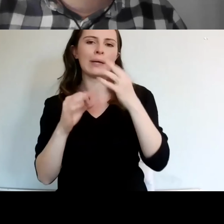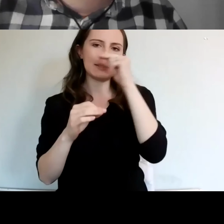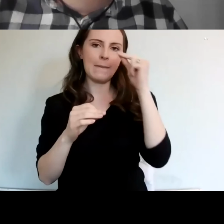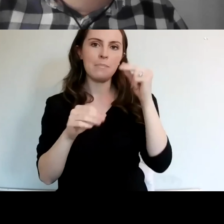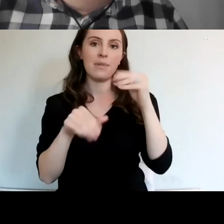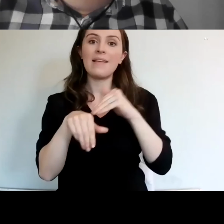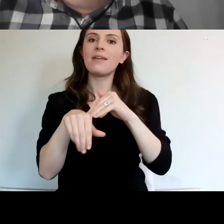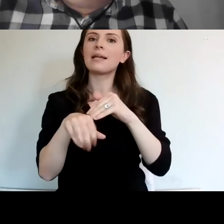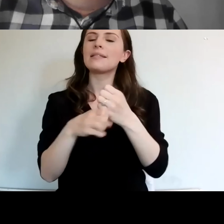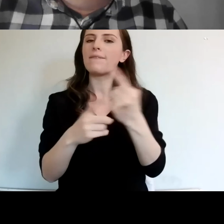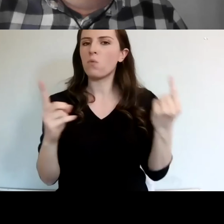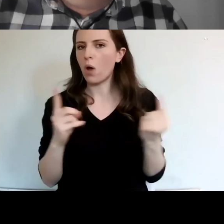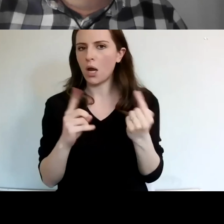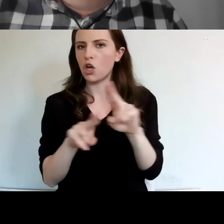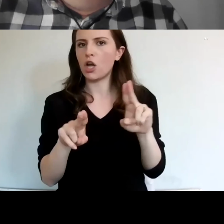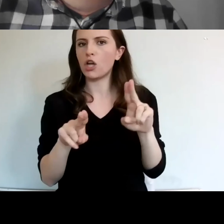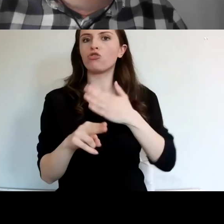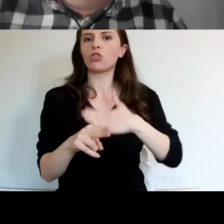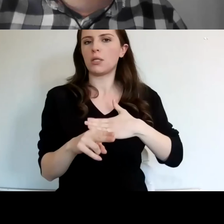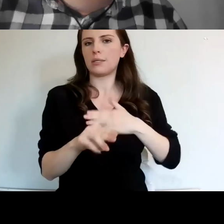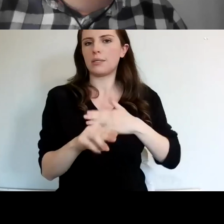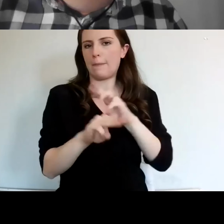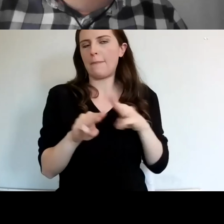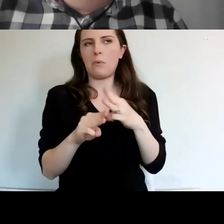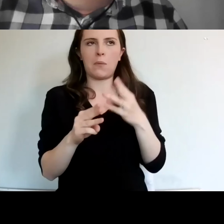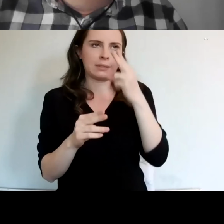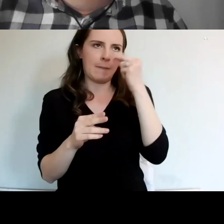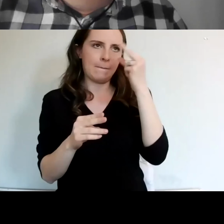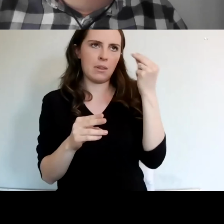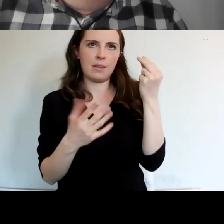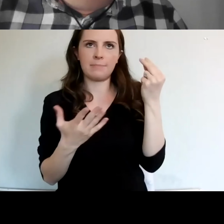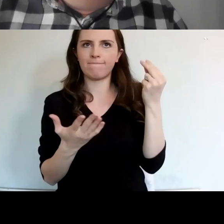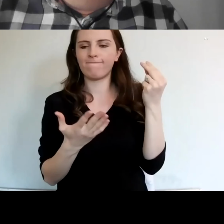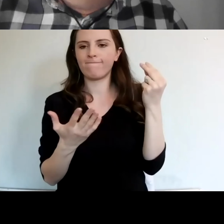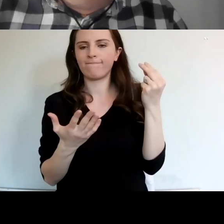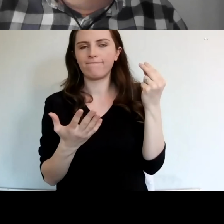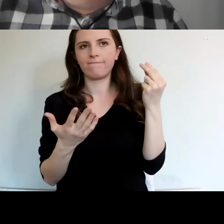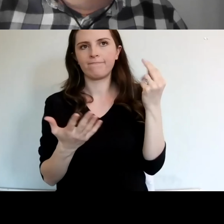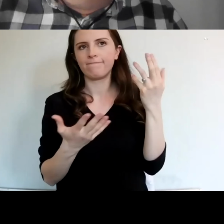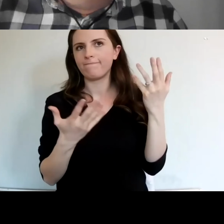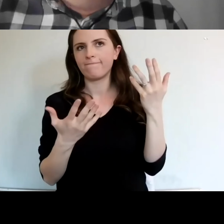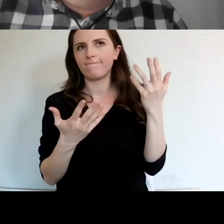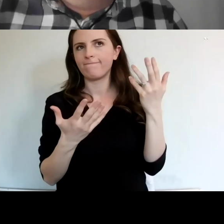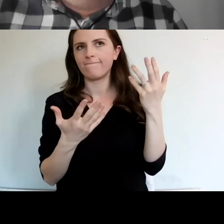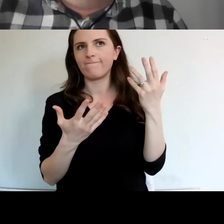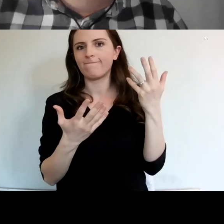not just people, for example, with a diagnosed visual impairment.